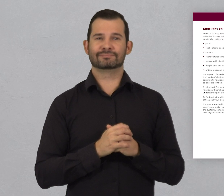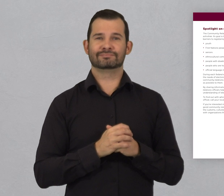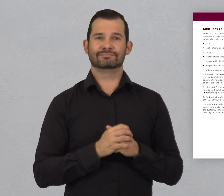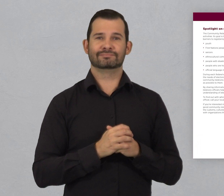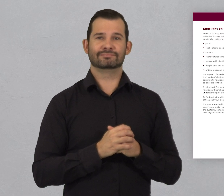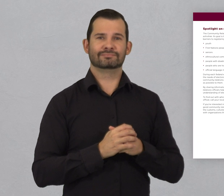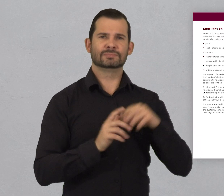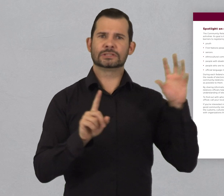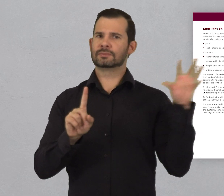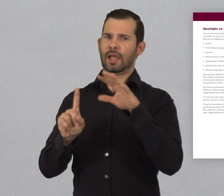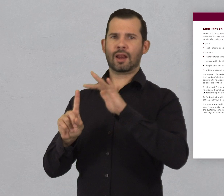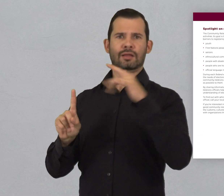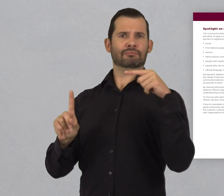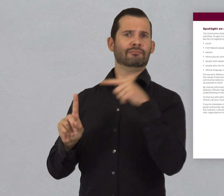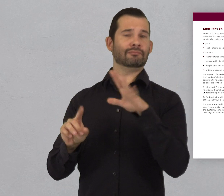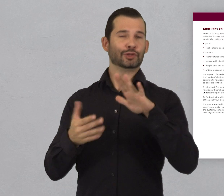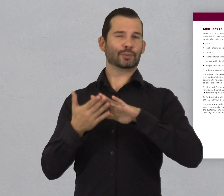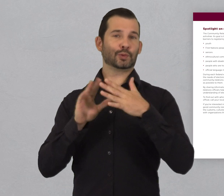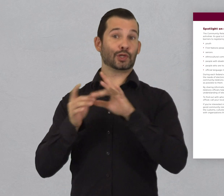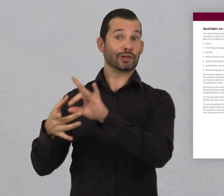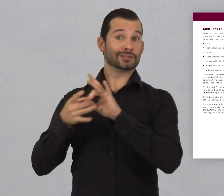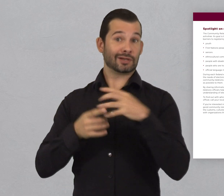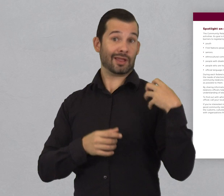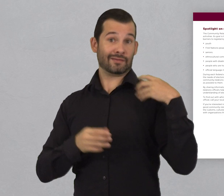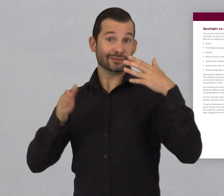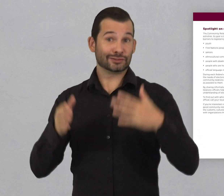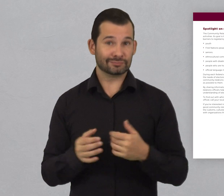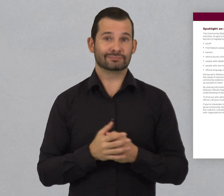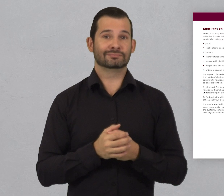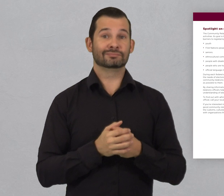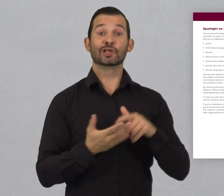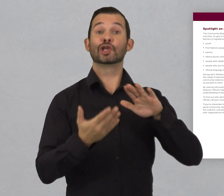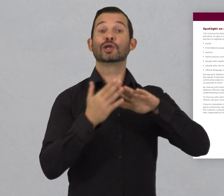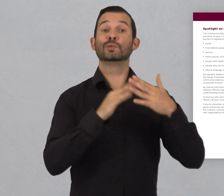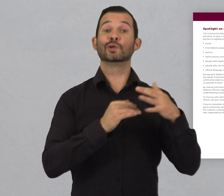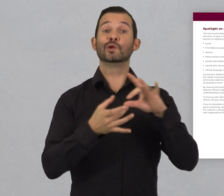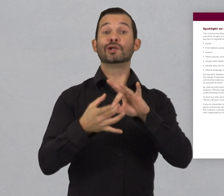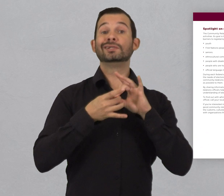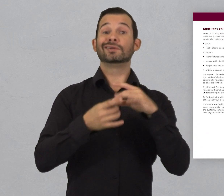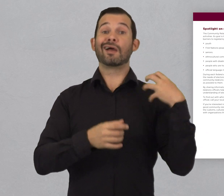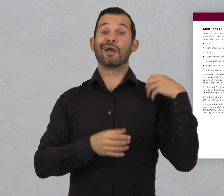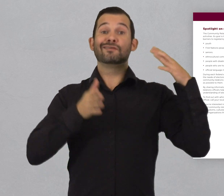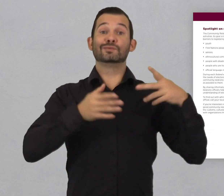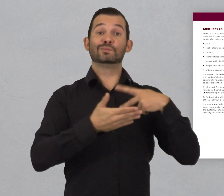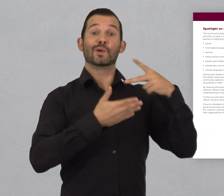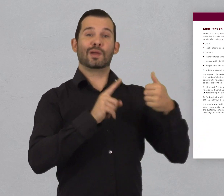Spotlight on community relations officers The Community Relations Officer Program is a key